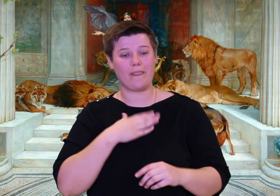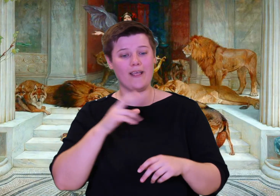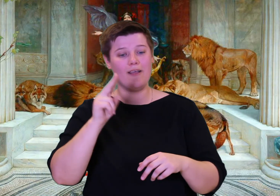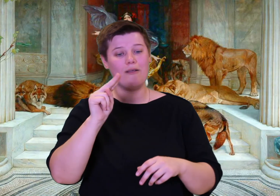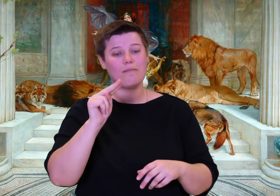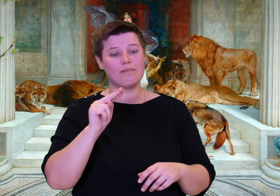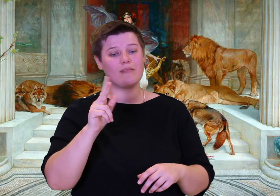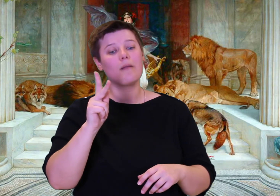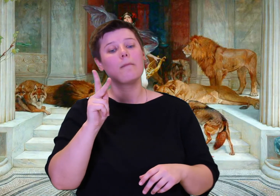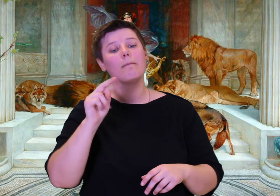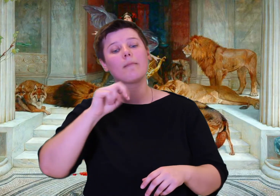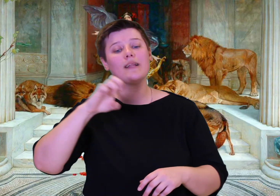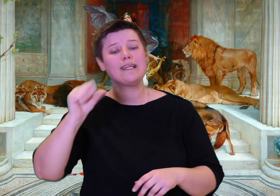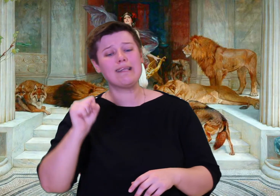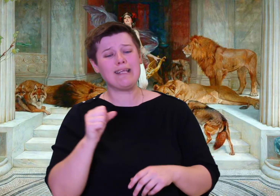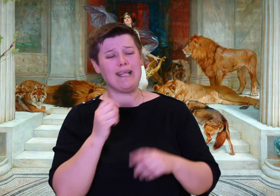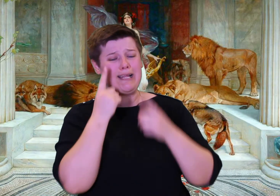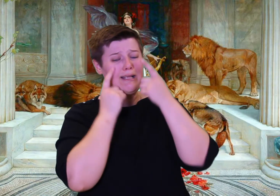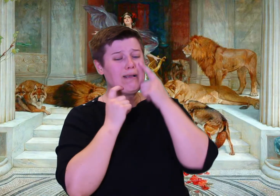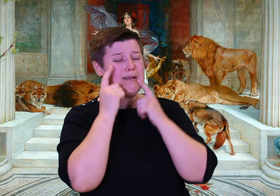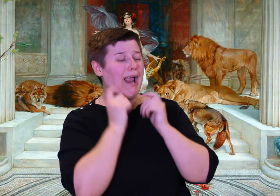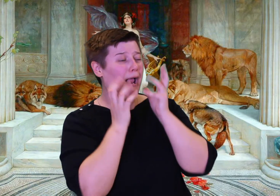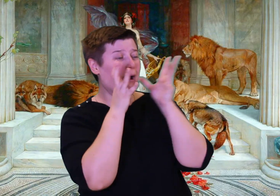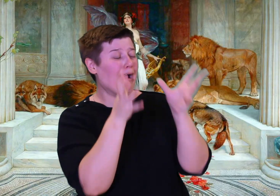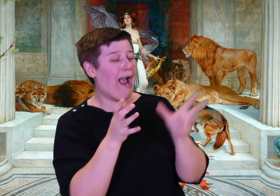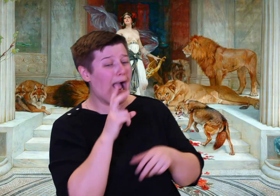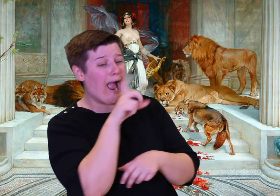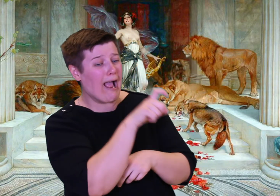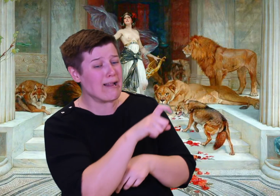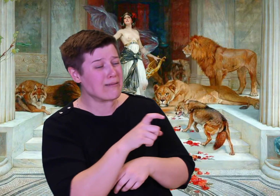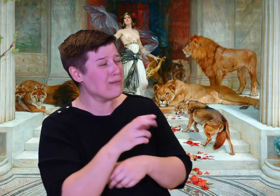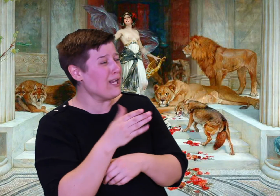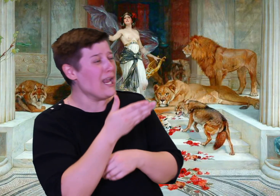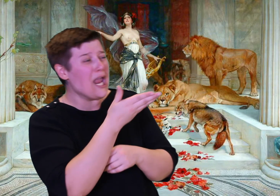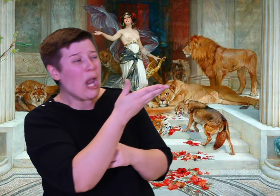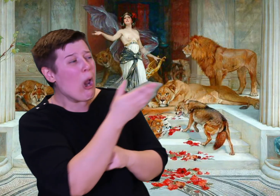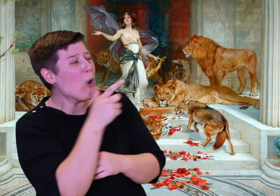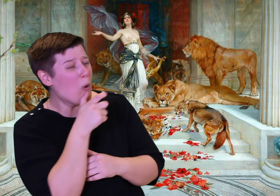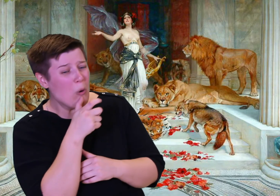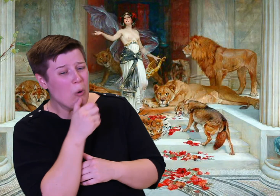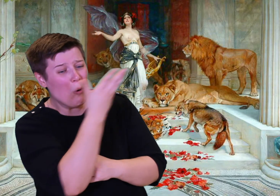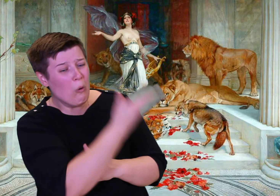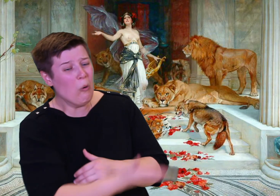She led me to a silver-studded chair, all finely crafted with a footstool underneath.